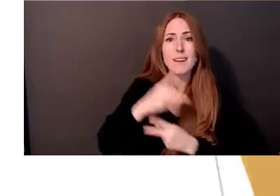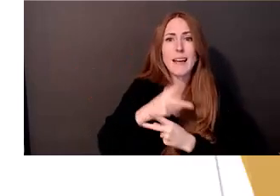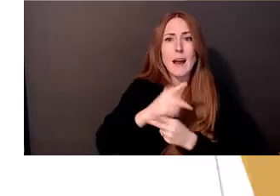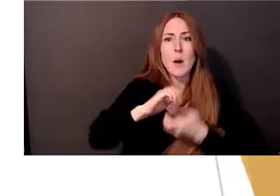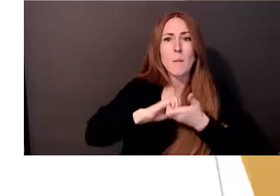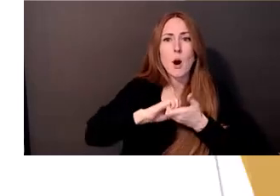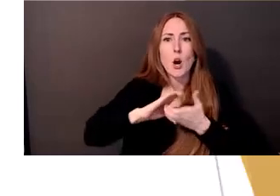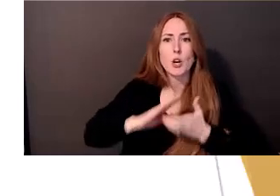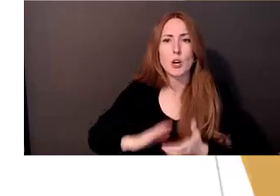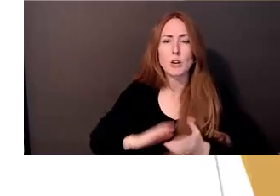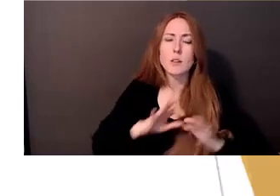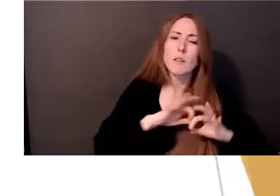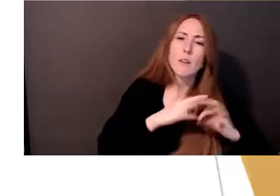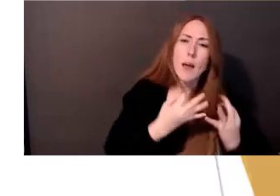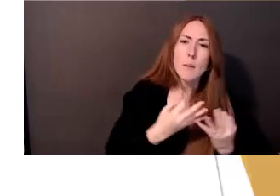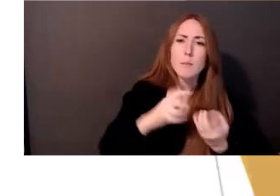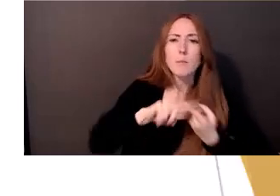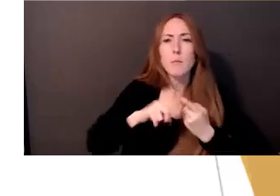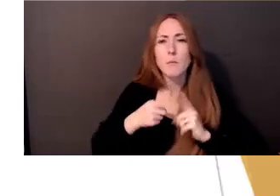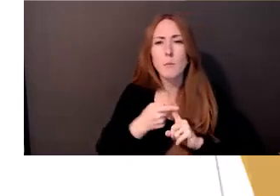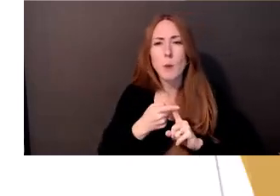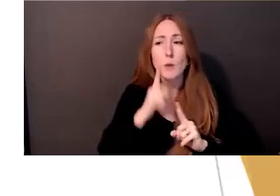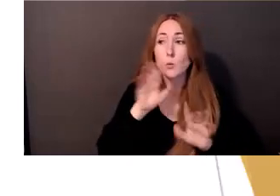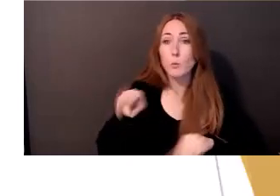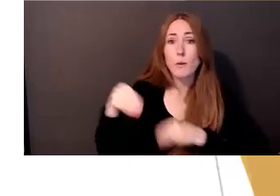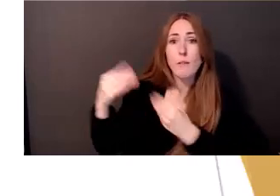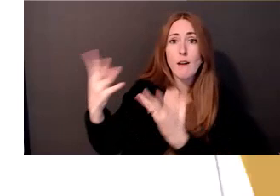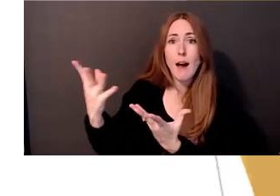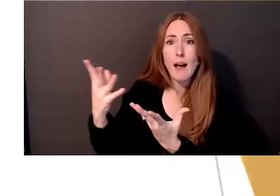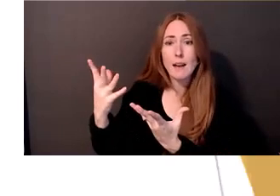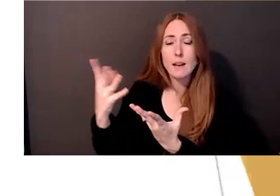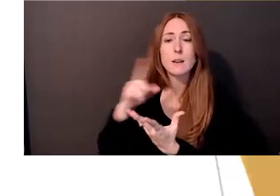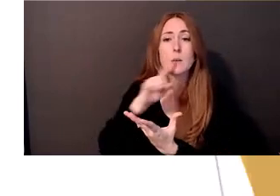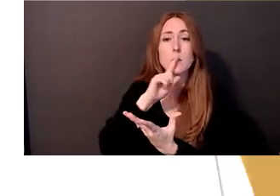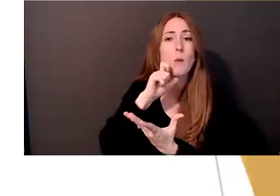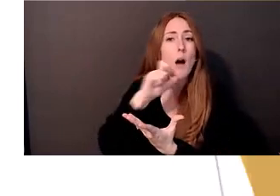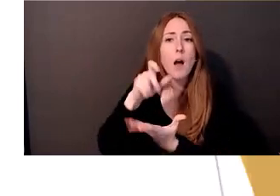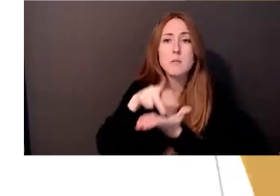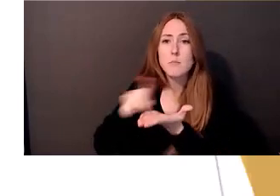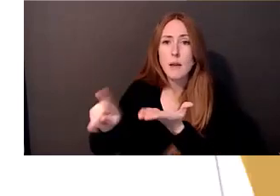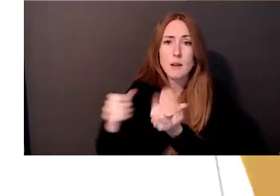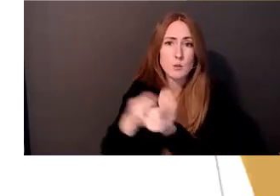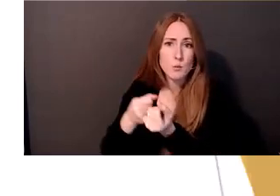provide some type of unpaid support for an older adult.